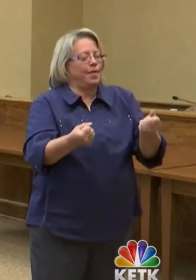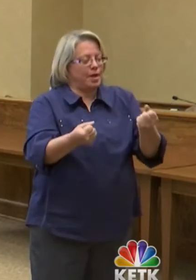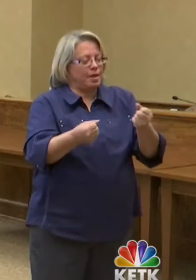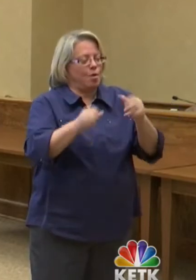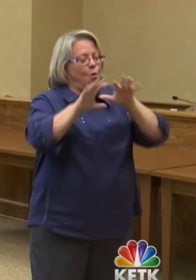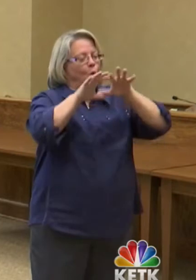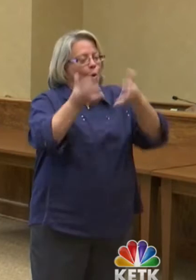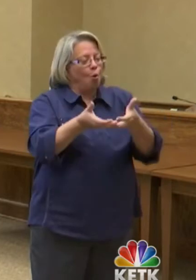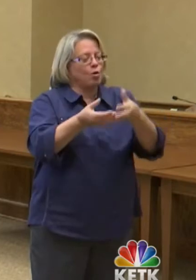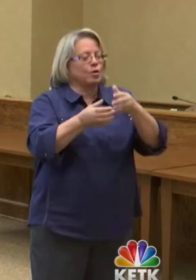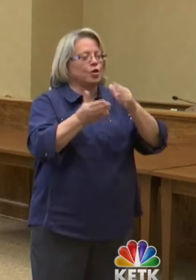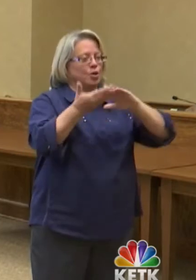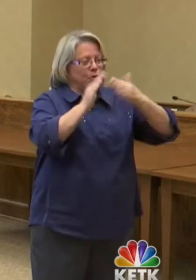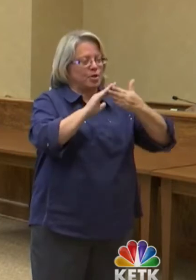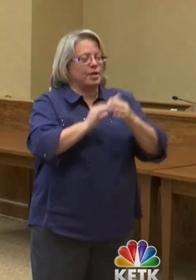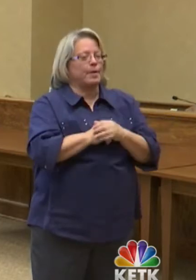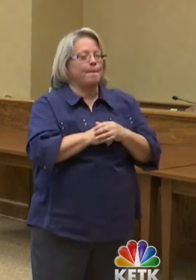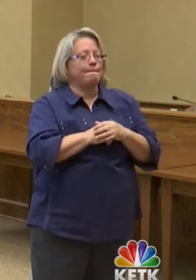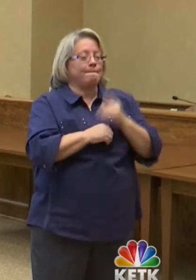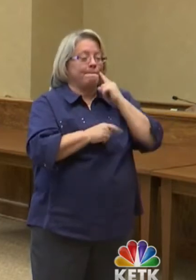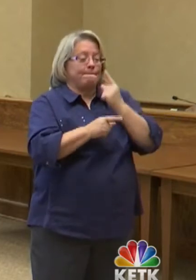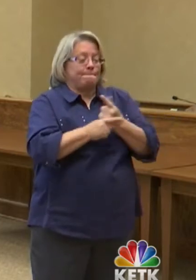FOLLOW THE DIRECTIONS OF OUR JUDGE IN OUR STATE GOVERNOR.